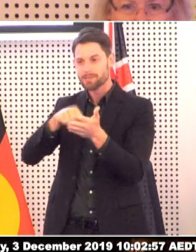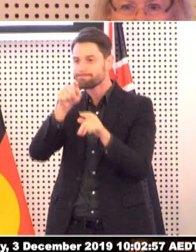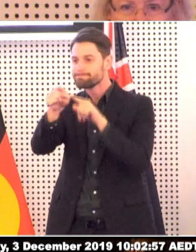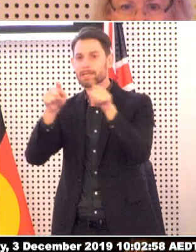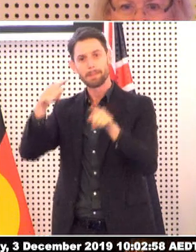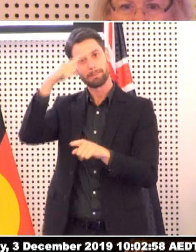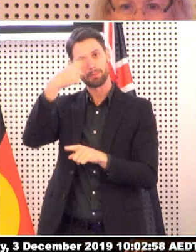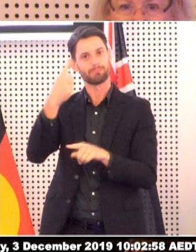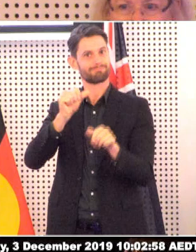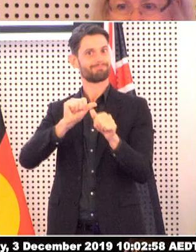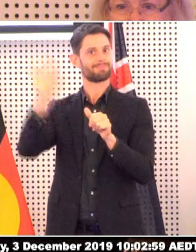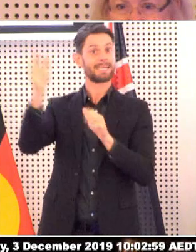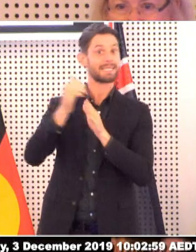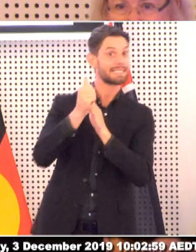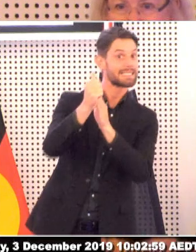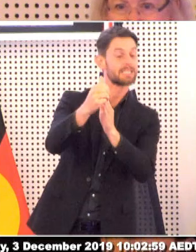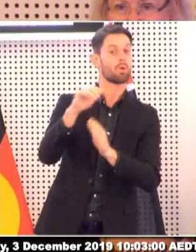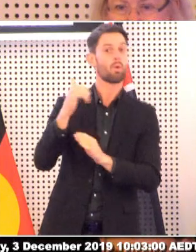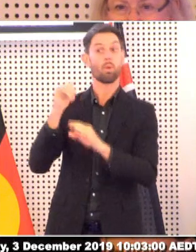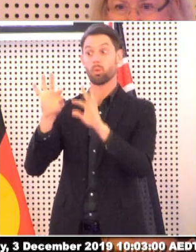organisations in this country.